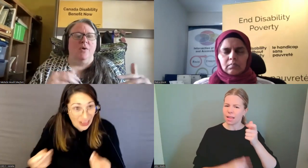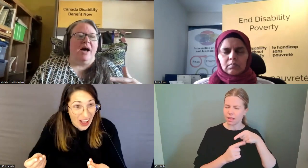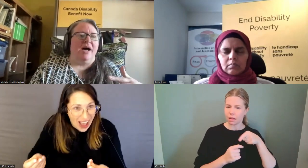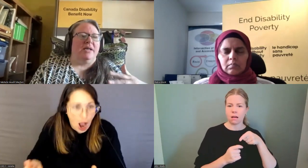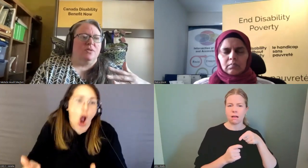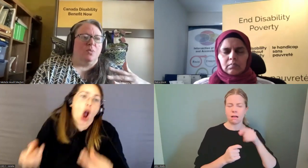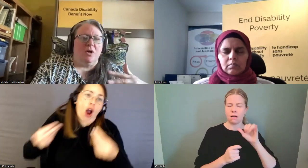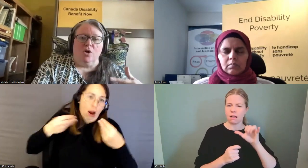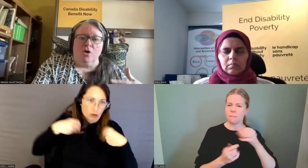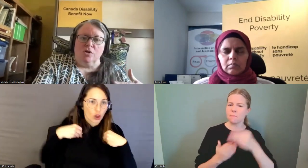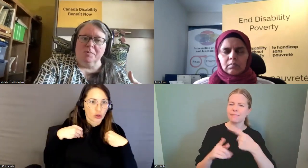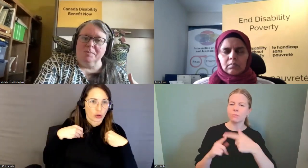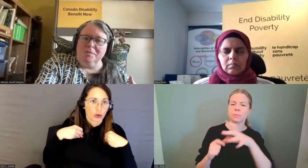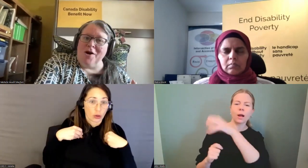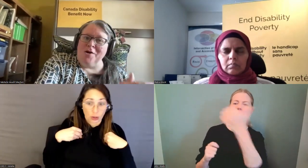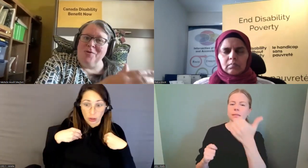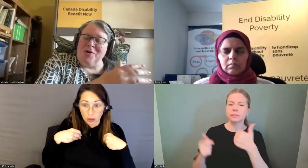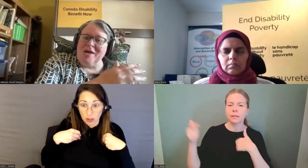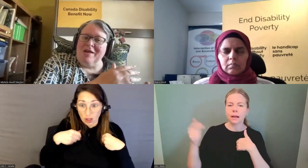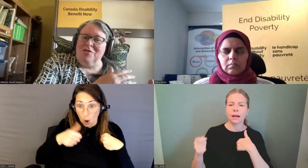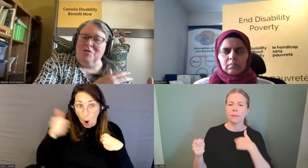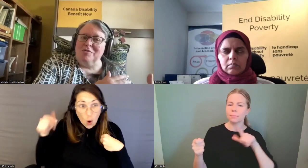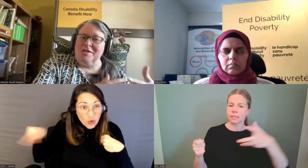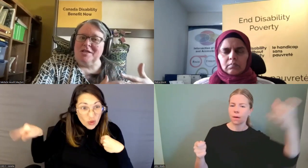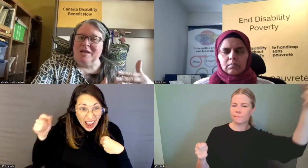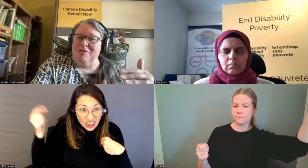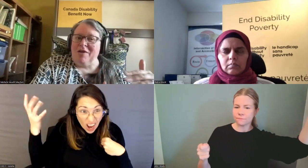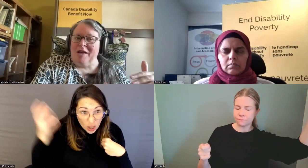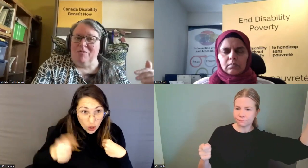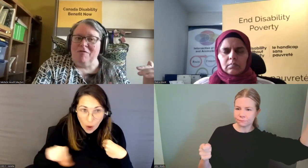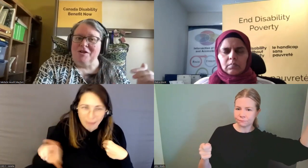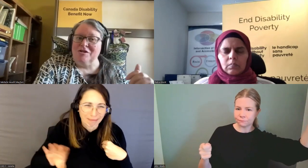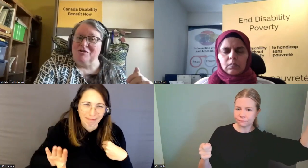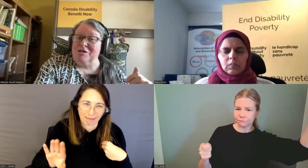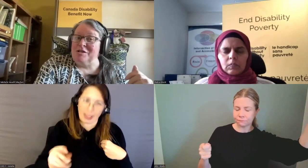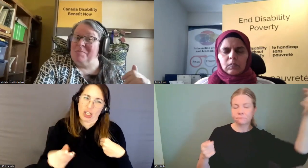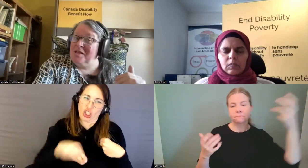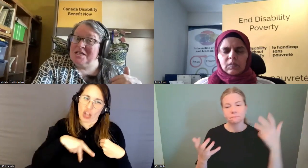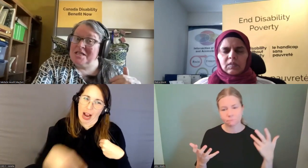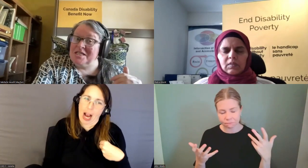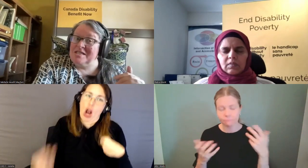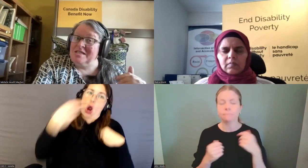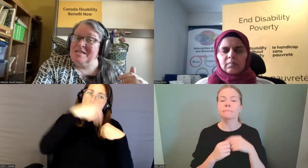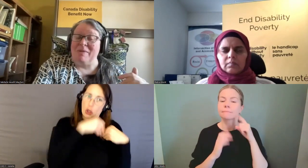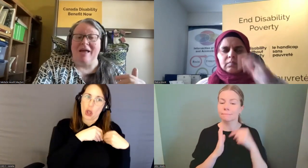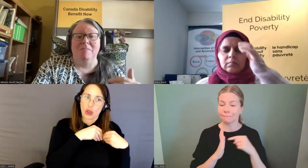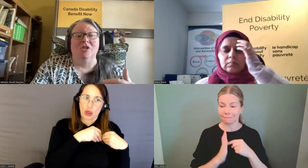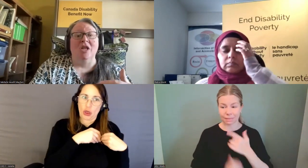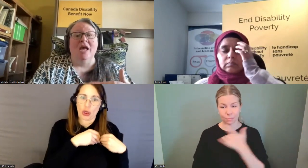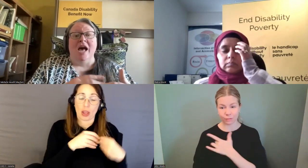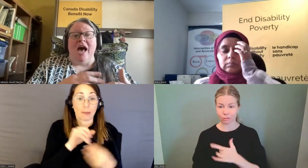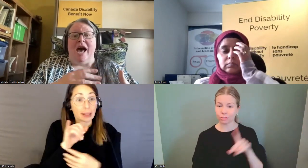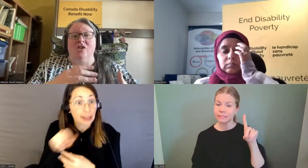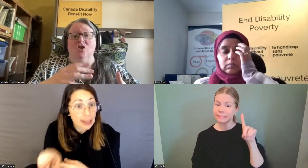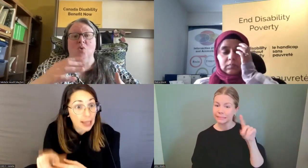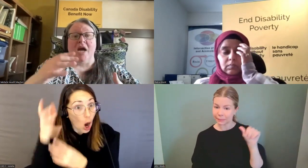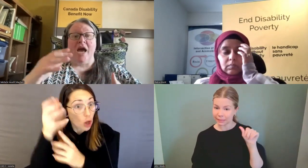AS WE ALL KNOW, IF YOU RECEIVE A PROVINCIAL DISABILITY ASSISTANCE PAYMENT AND YOU GET